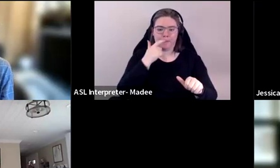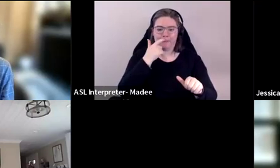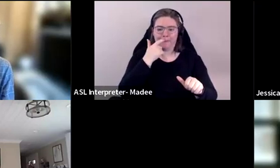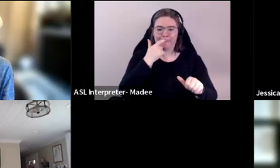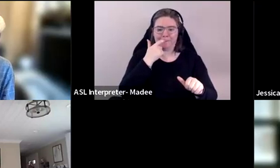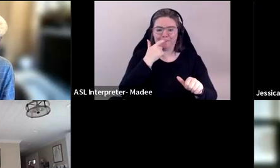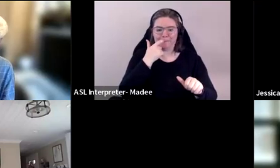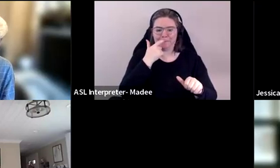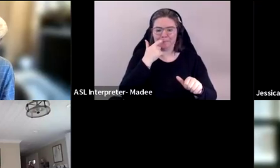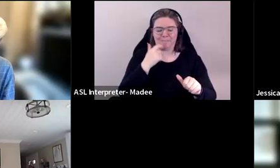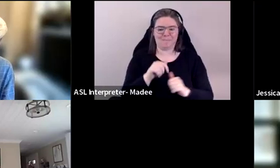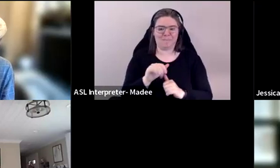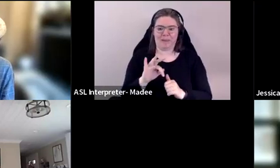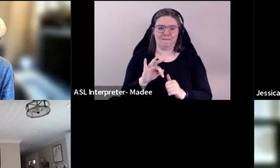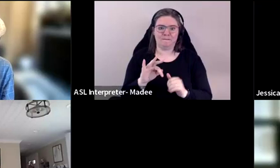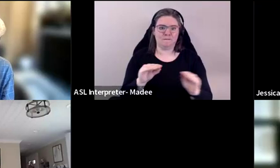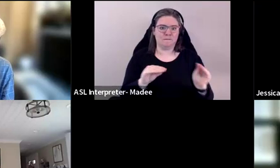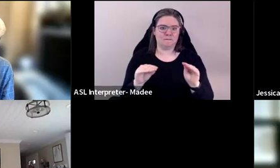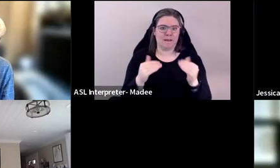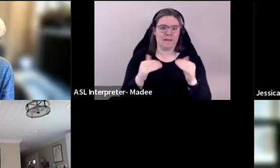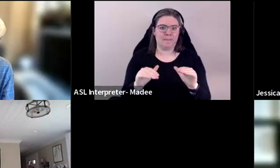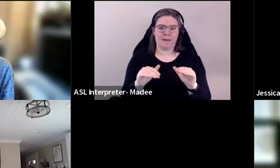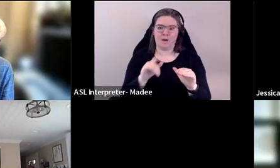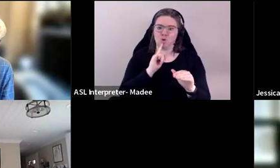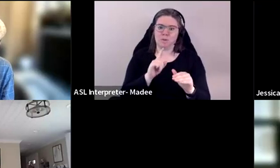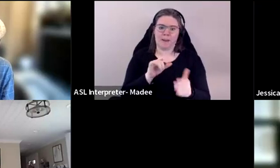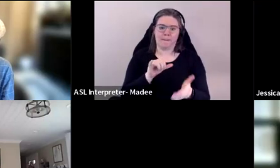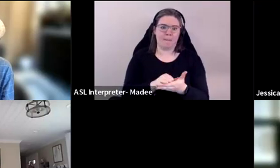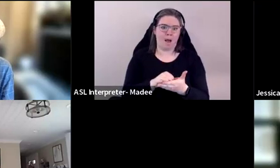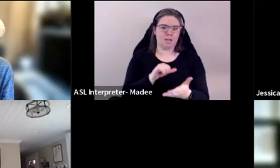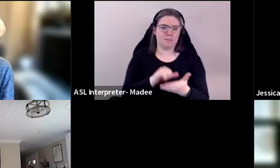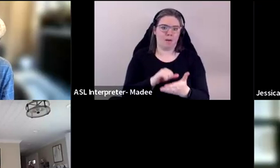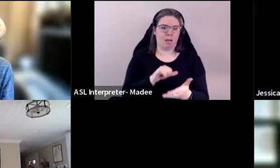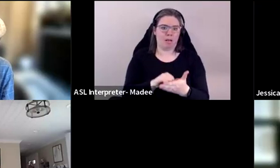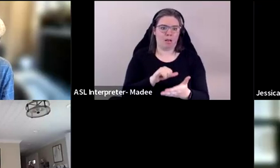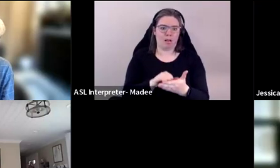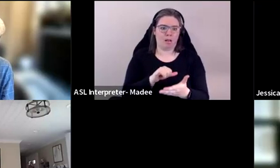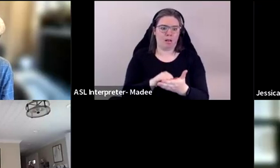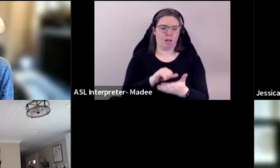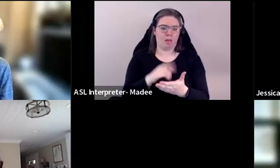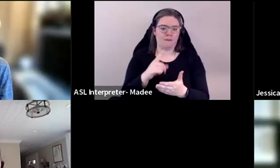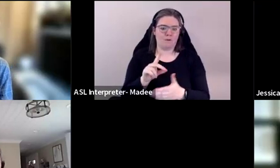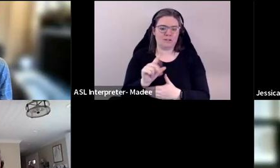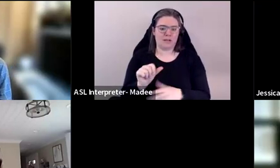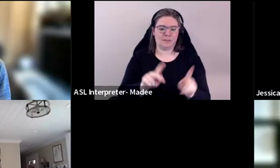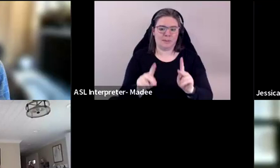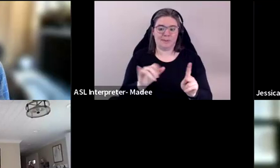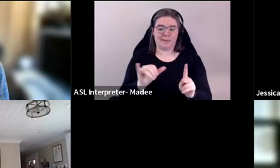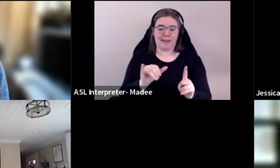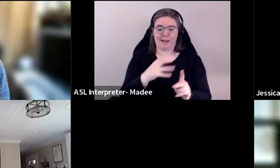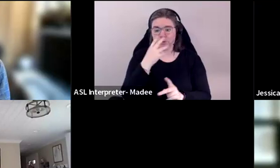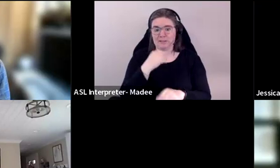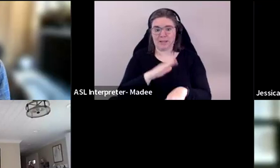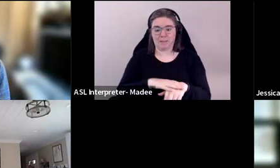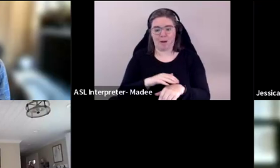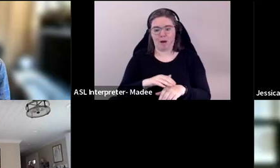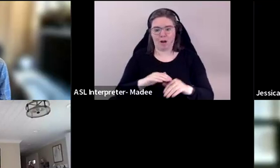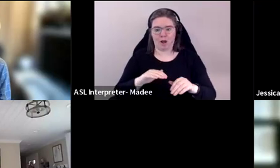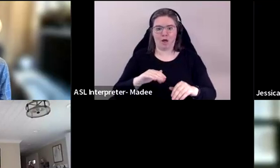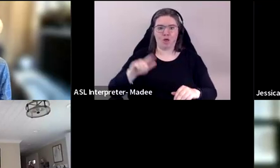Theresa Martinosky: Oftentimes it's difficult to impossible for people with certain types of mobility impairments to sleep on the mask and low costs that they have at the shelters.